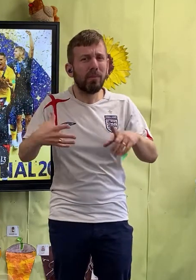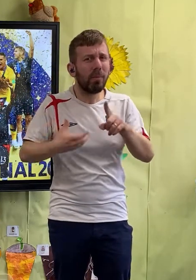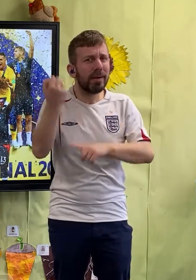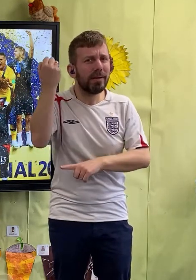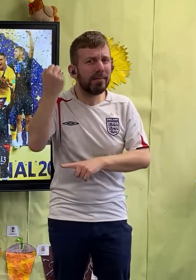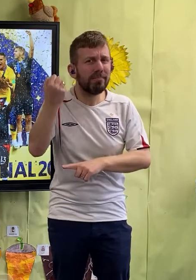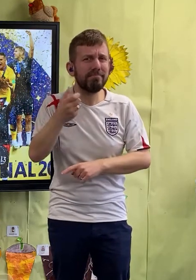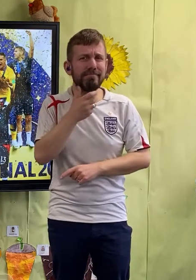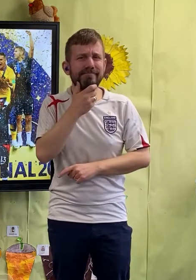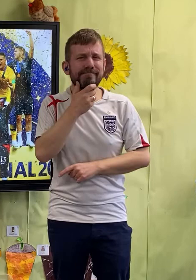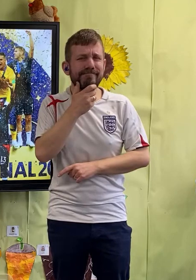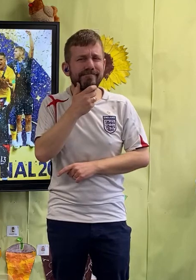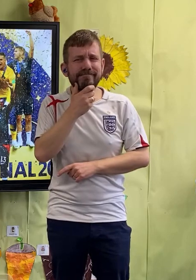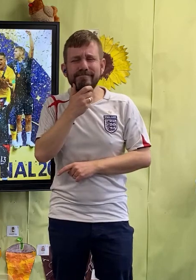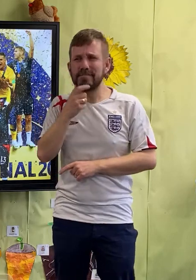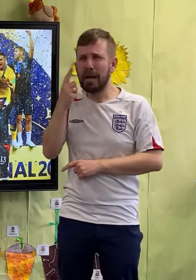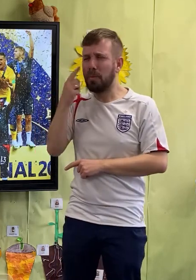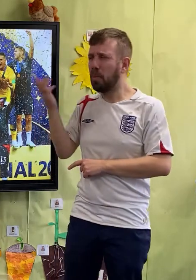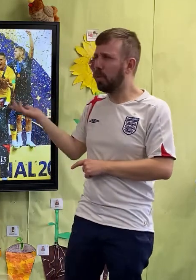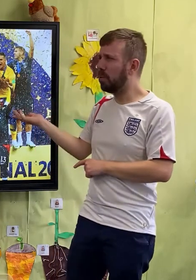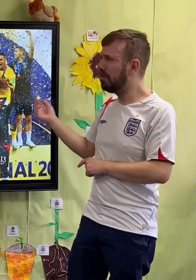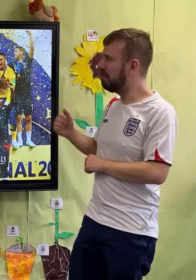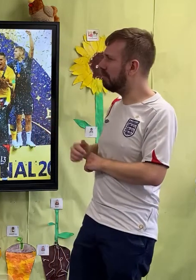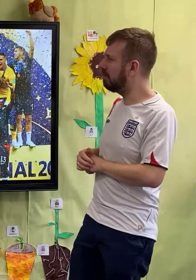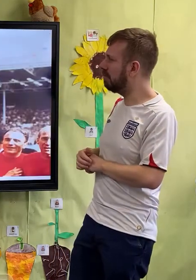Do you think England have won the World Cup before? Let's have a look,